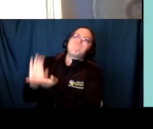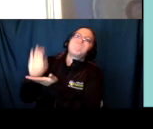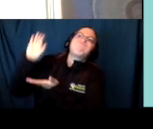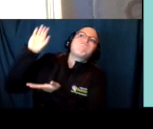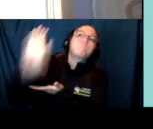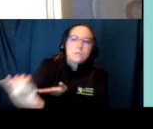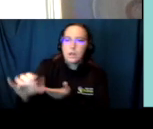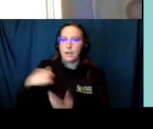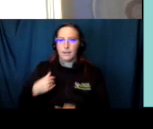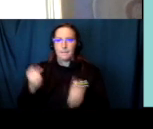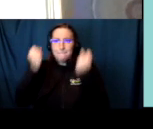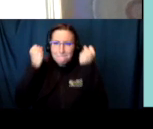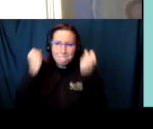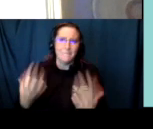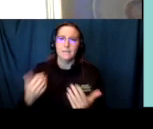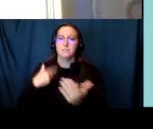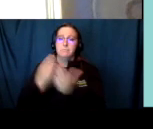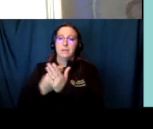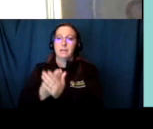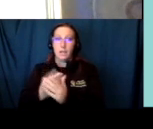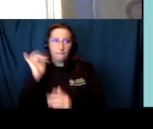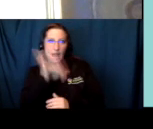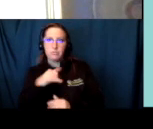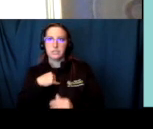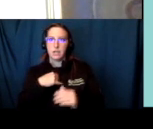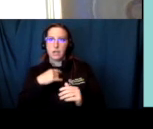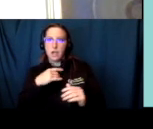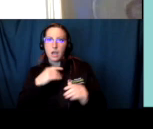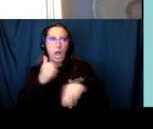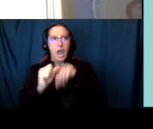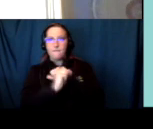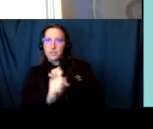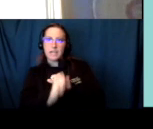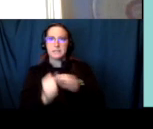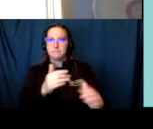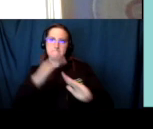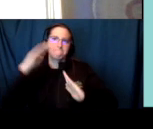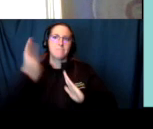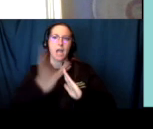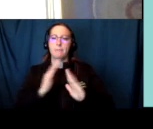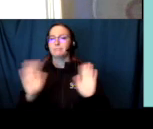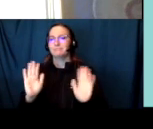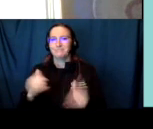something that you saw advertised on this auditory verbal network um because you can use what the family has too and